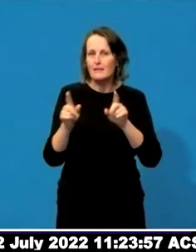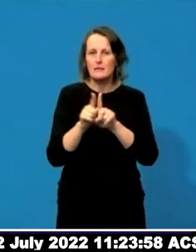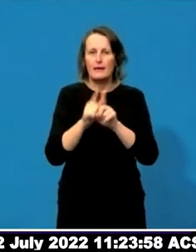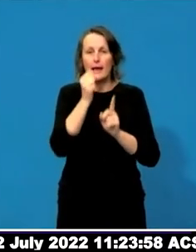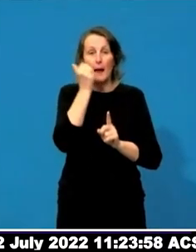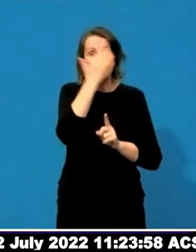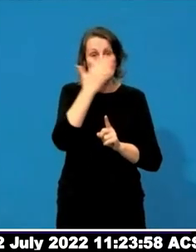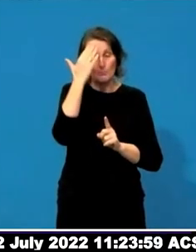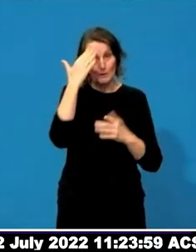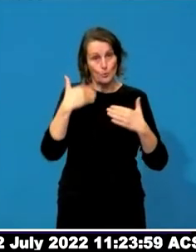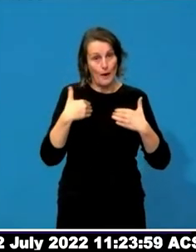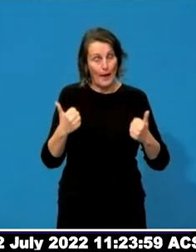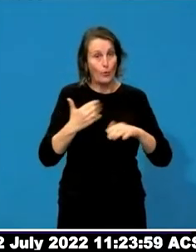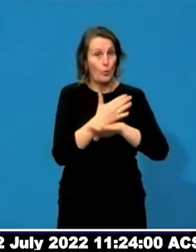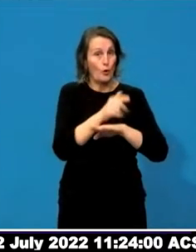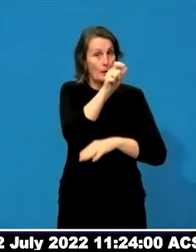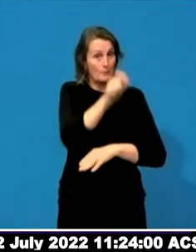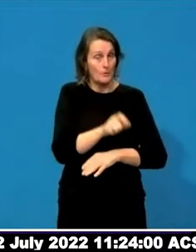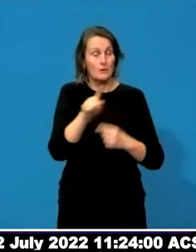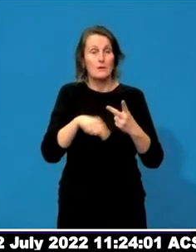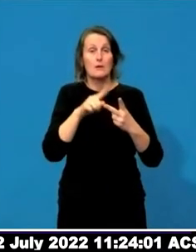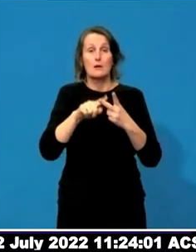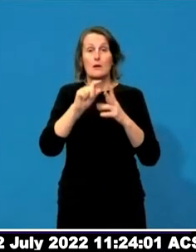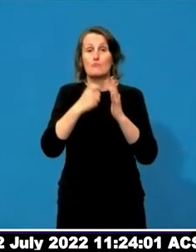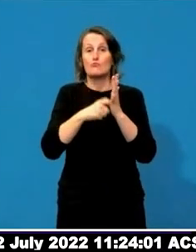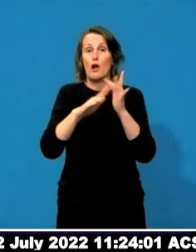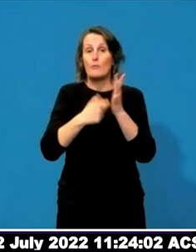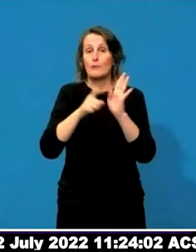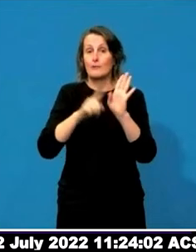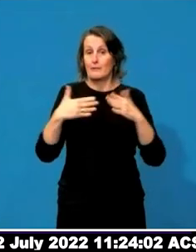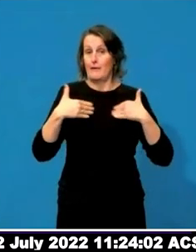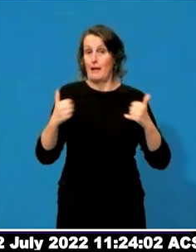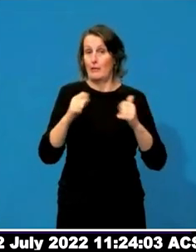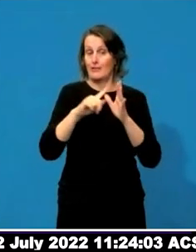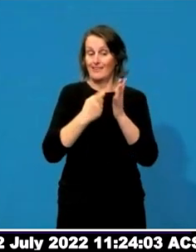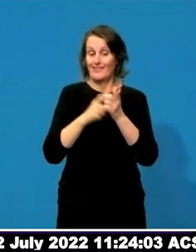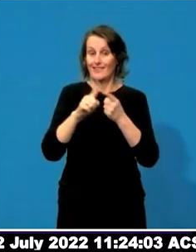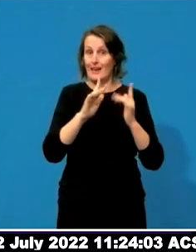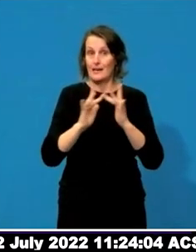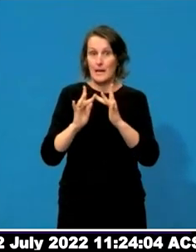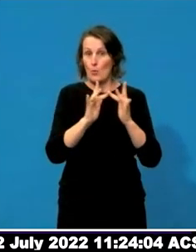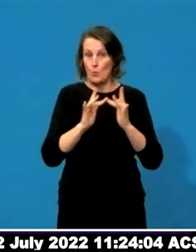Primary Healthcare Network has done some work as well.